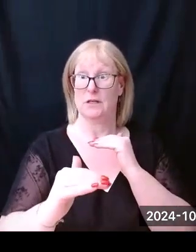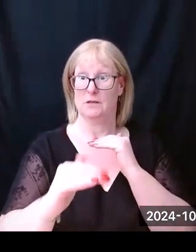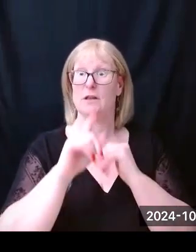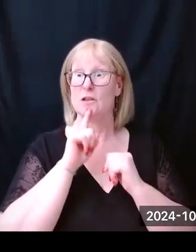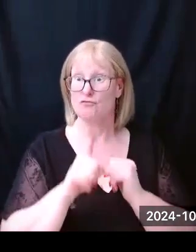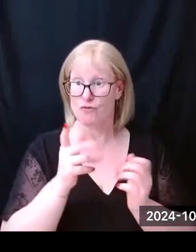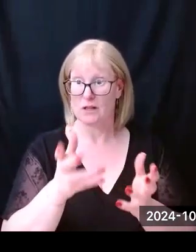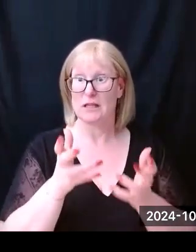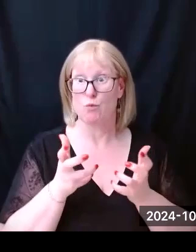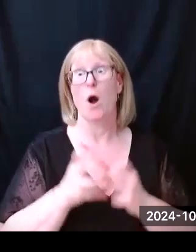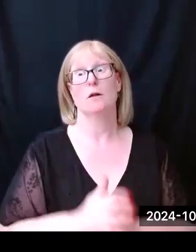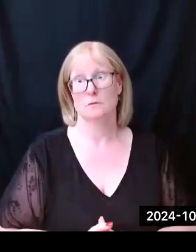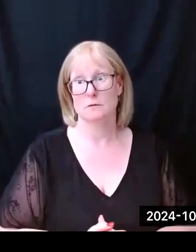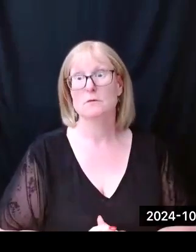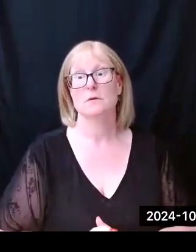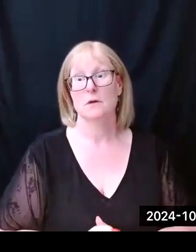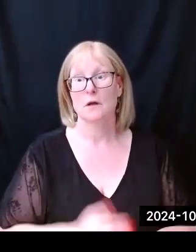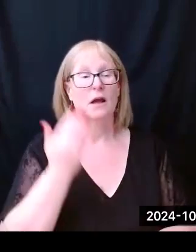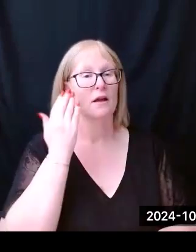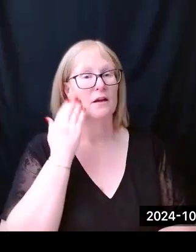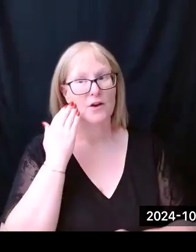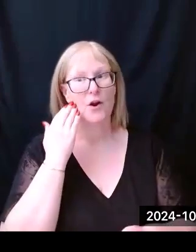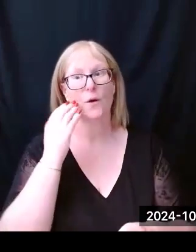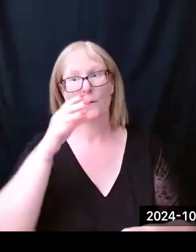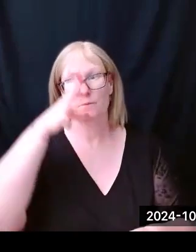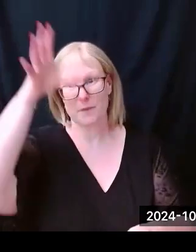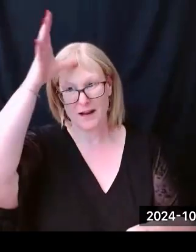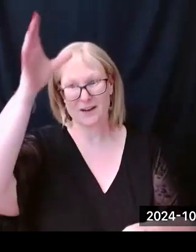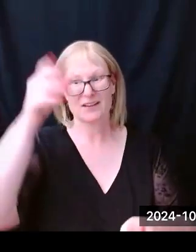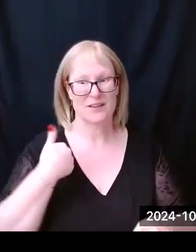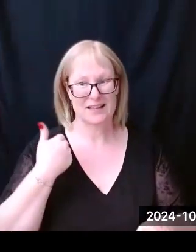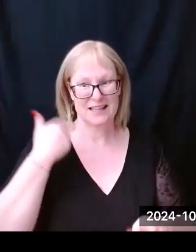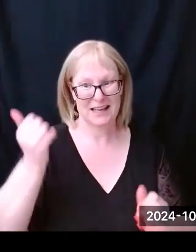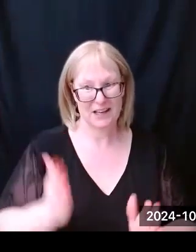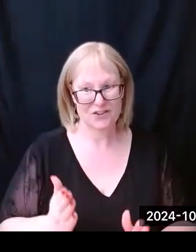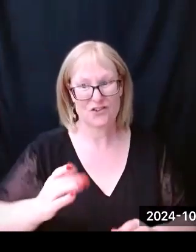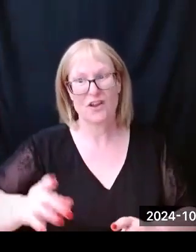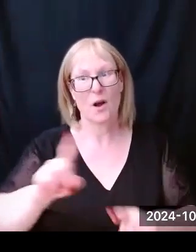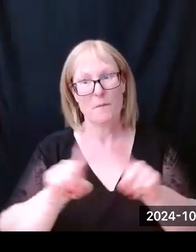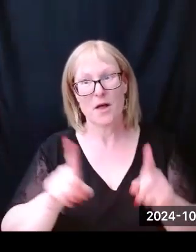And yeah, I know all of you who are parents of teenagers are like, but that's where they also roll their eyes and do things.